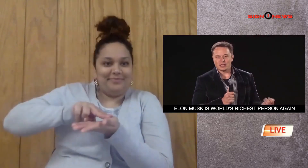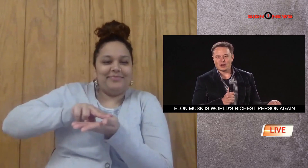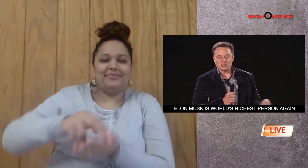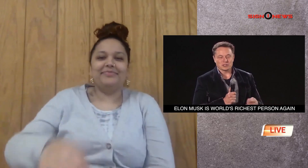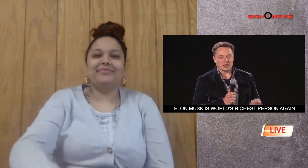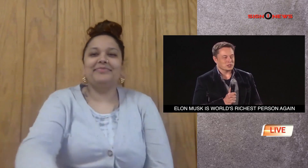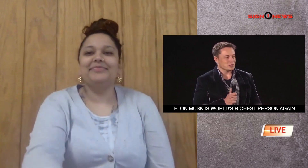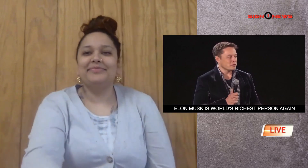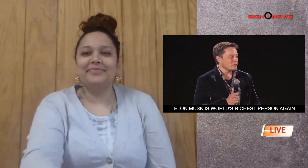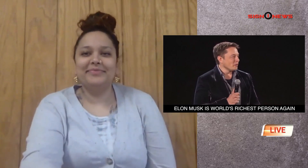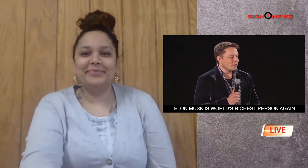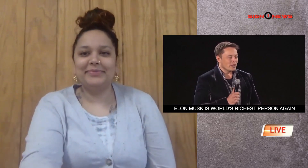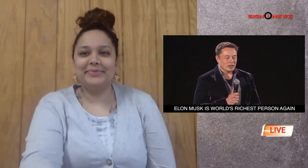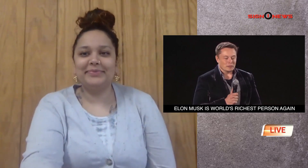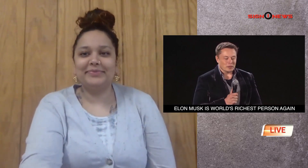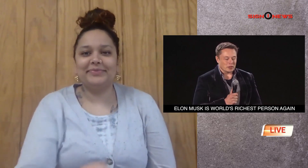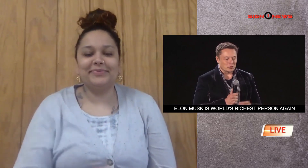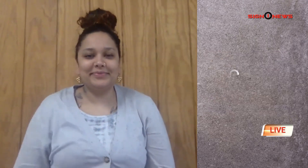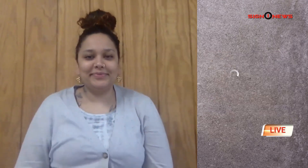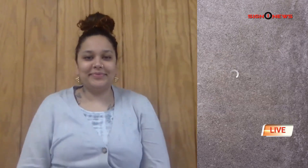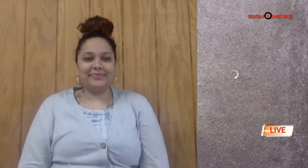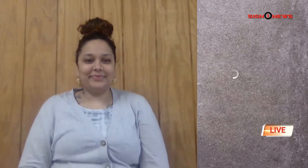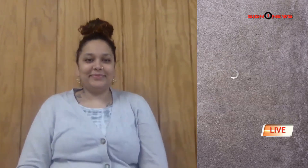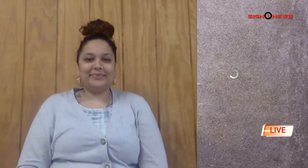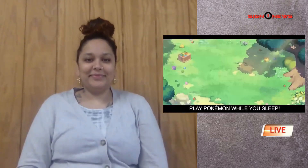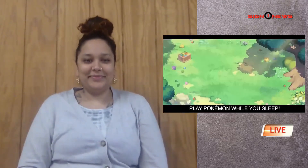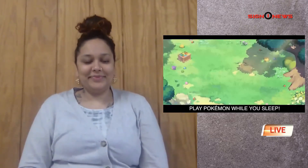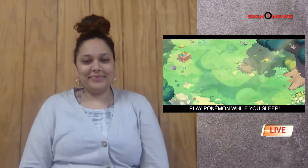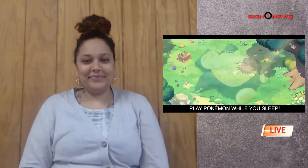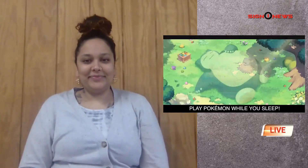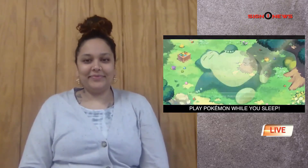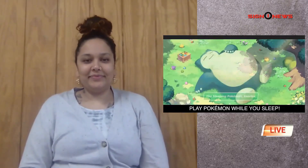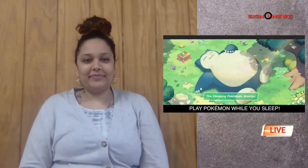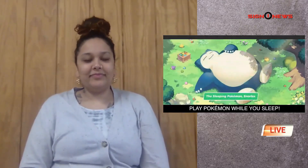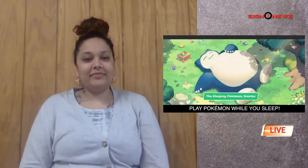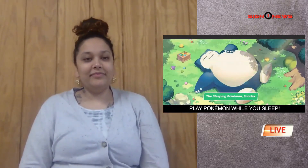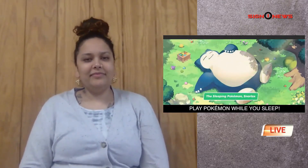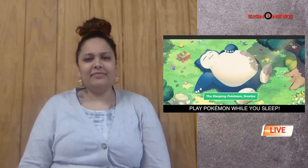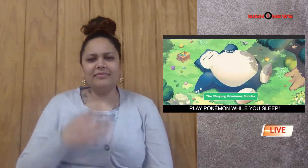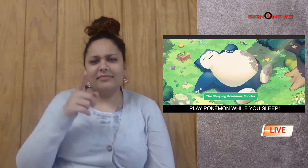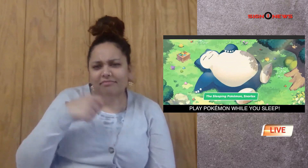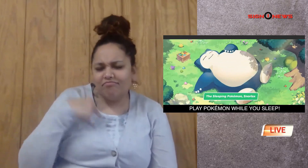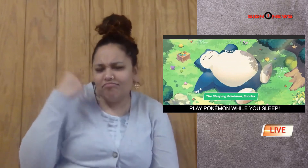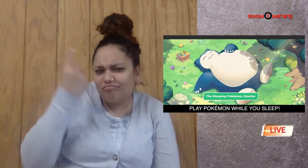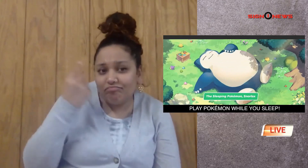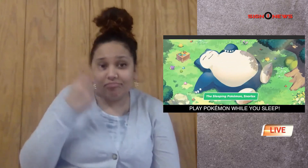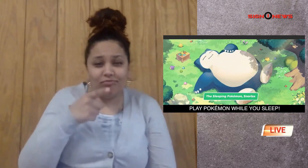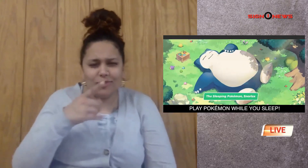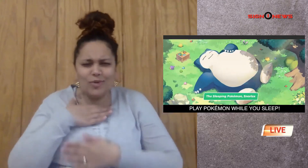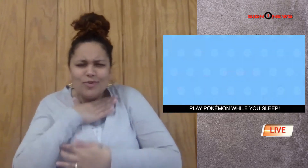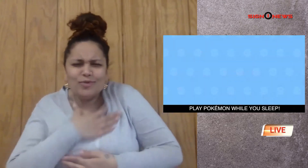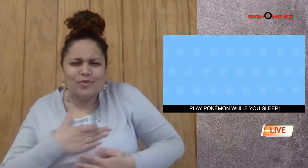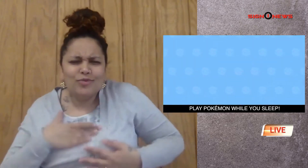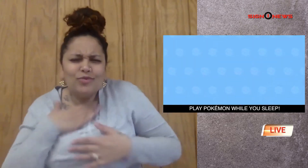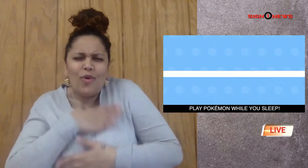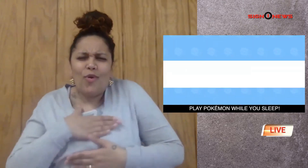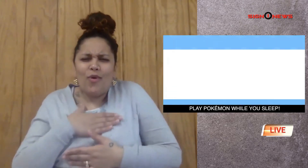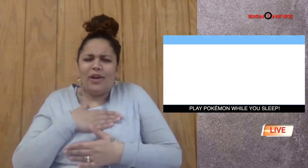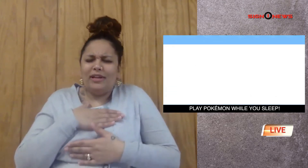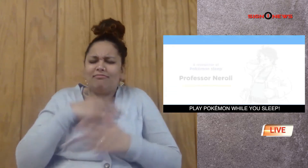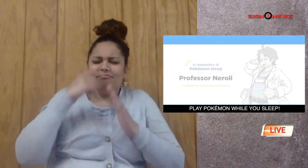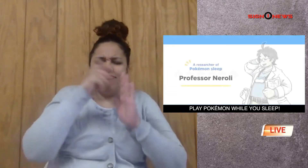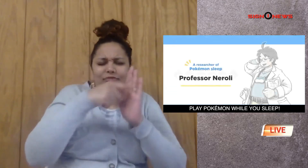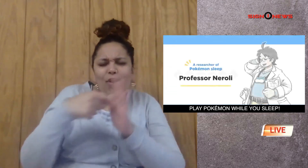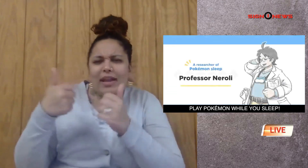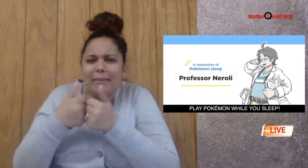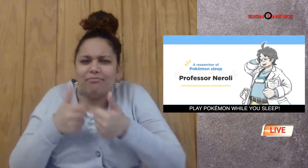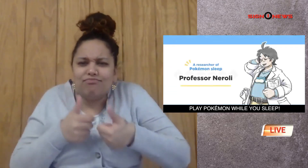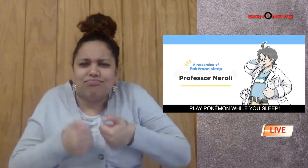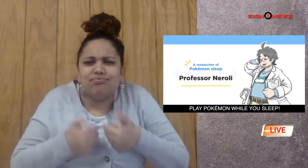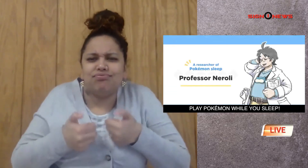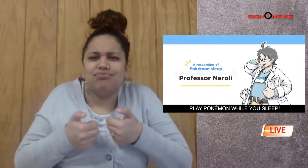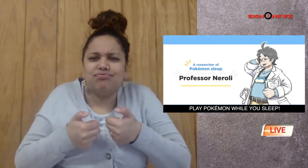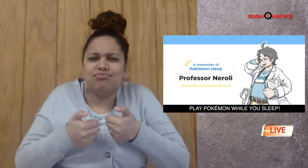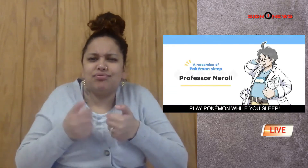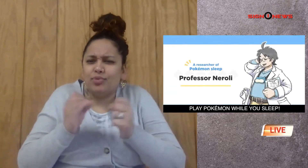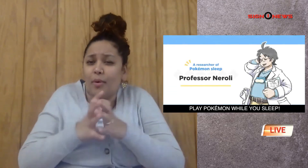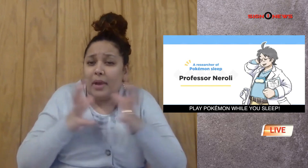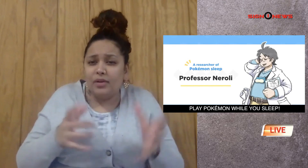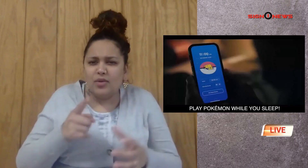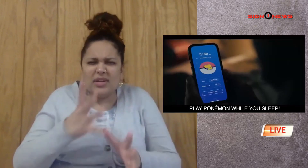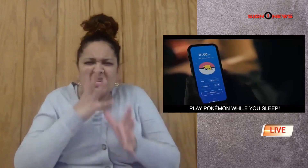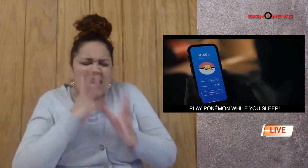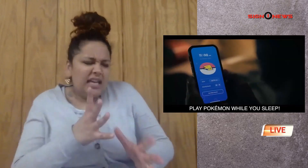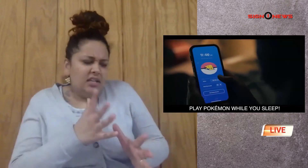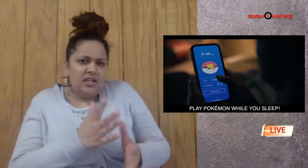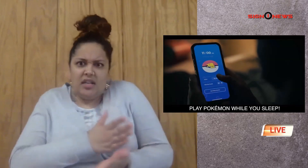money have you ever enjoyed a videogame so much